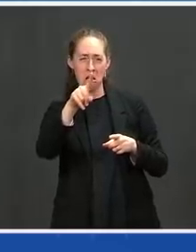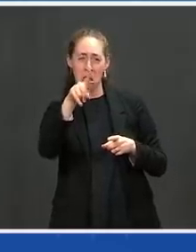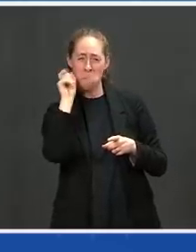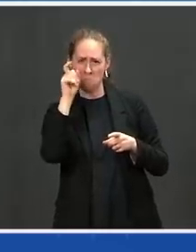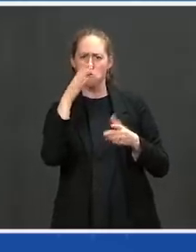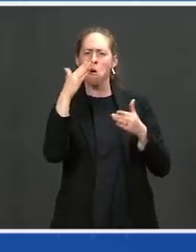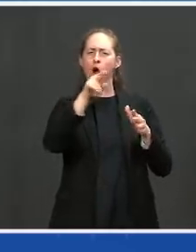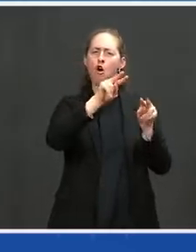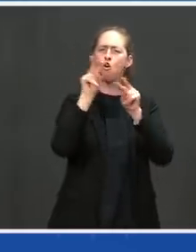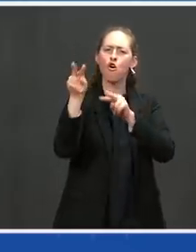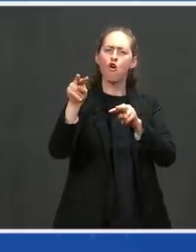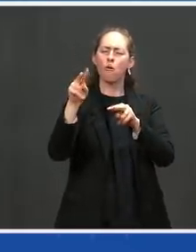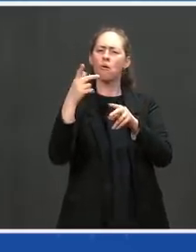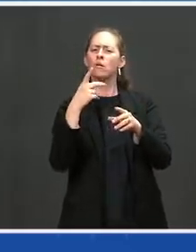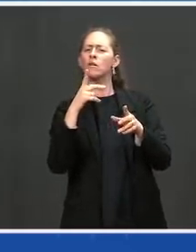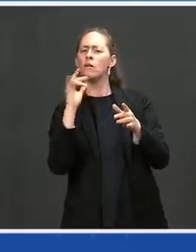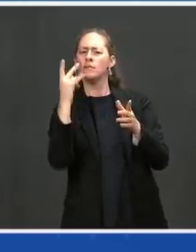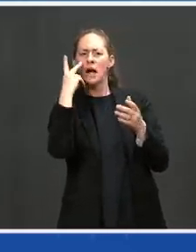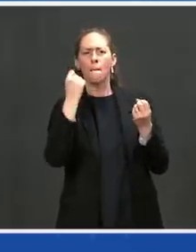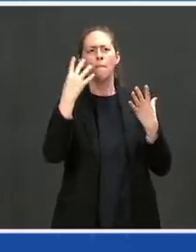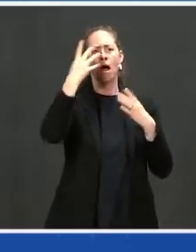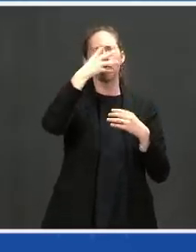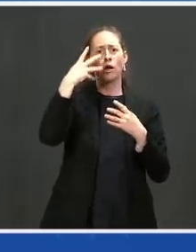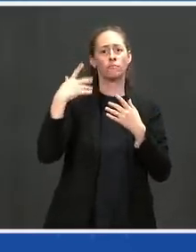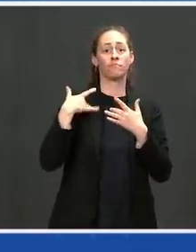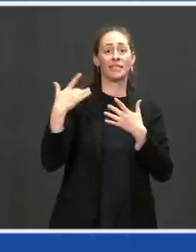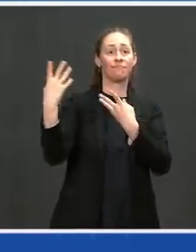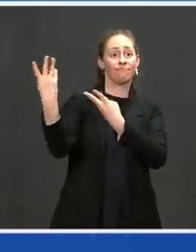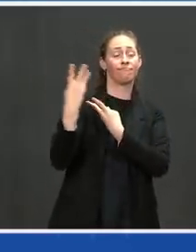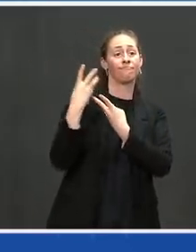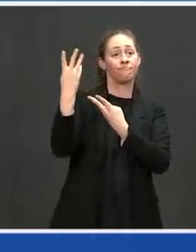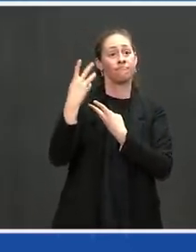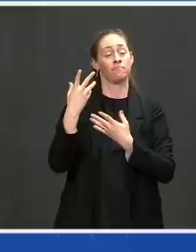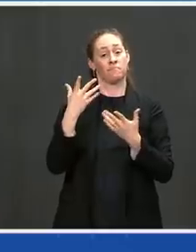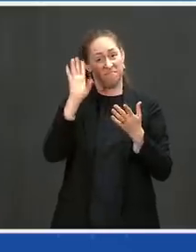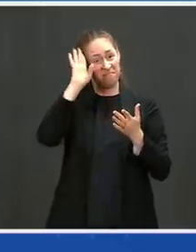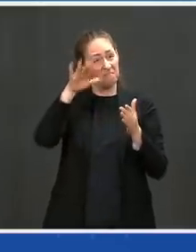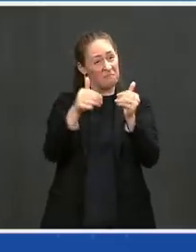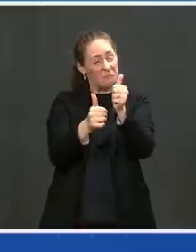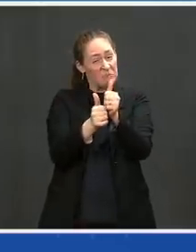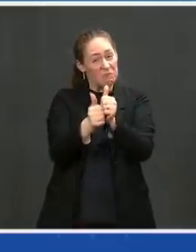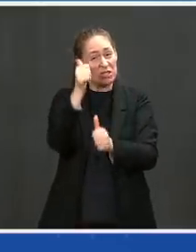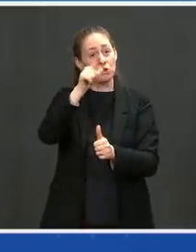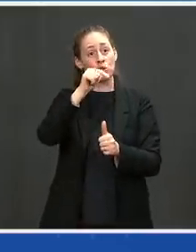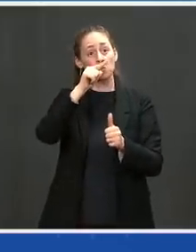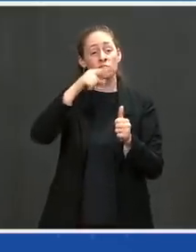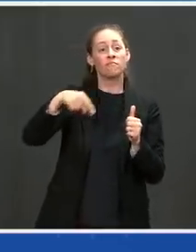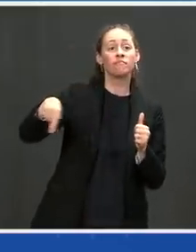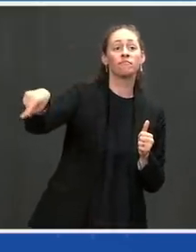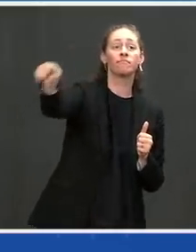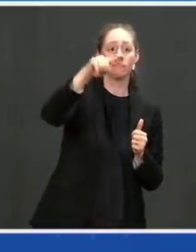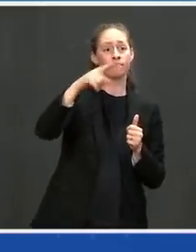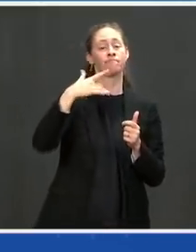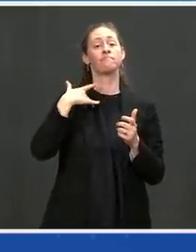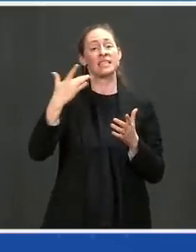the overwhelming majority of people coming to the border and crossing are being sent back -- are being sent back.